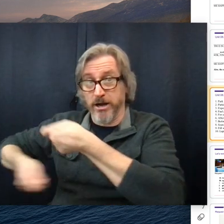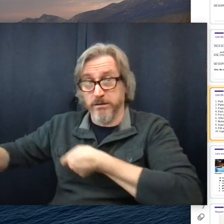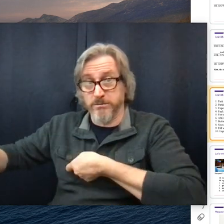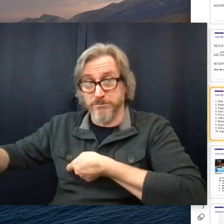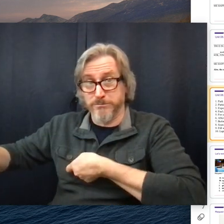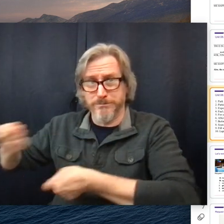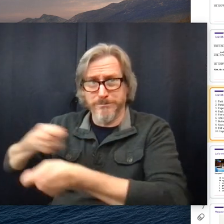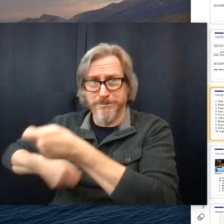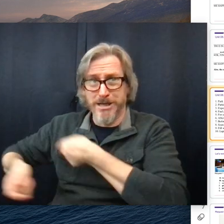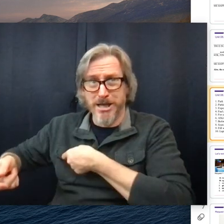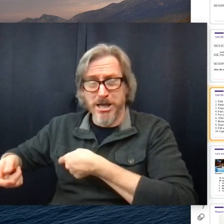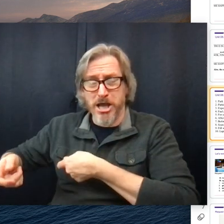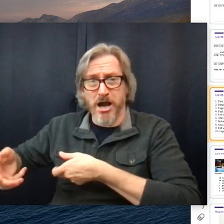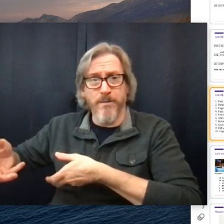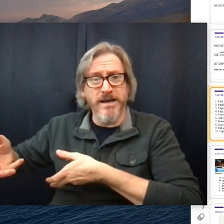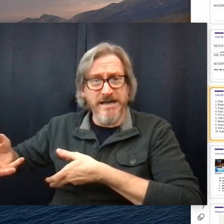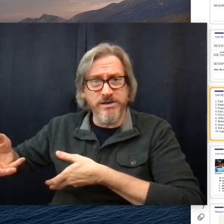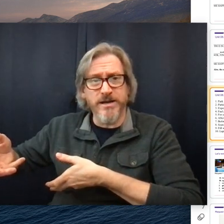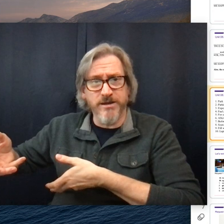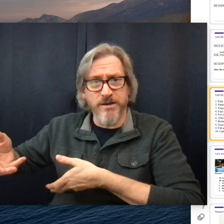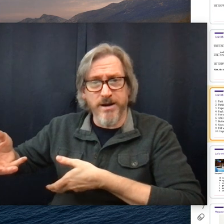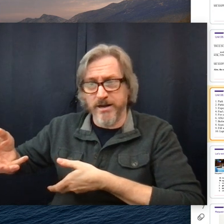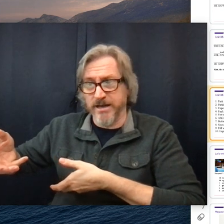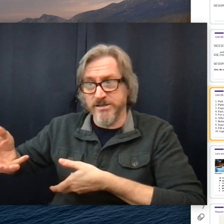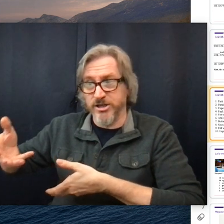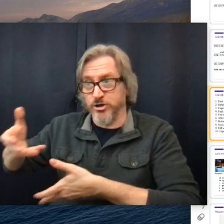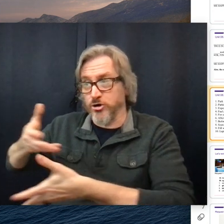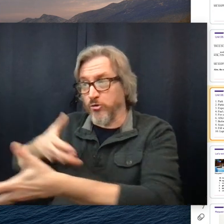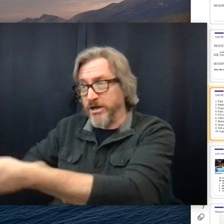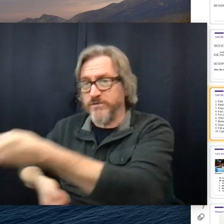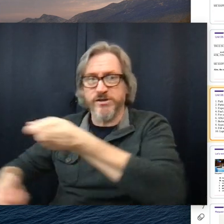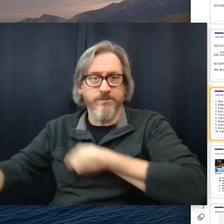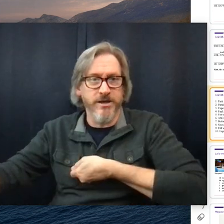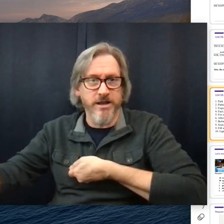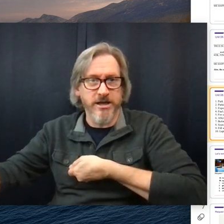right uh an easy way to think about it is that you're going to reach for something and then